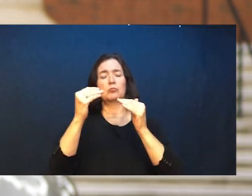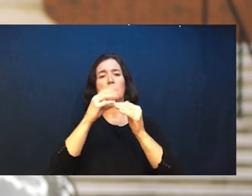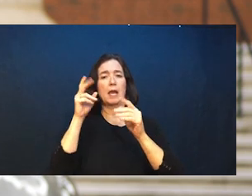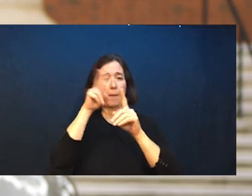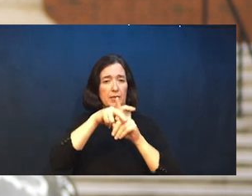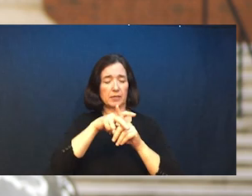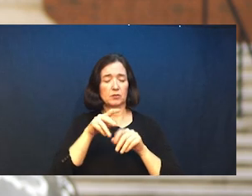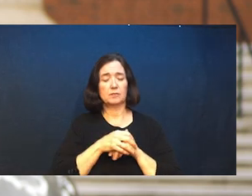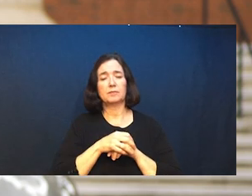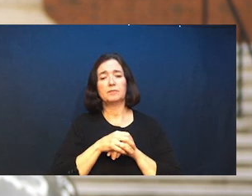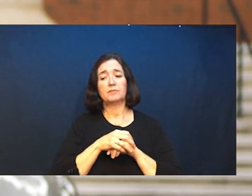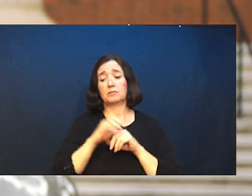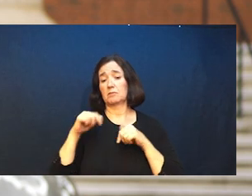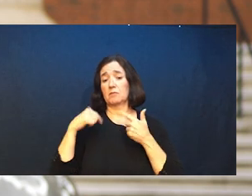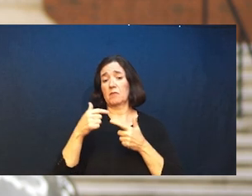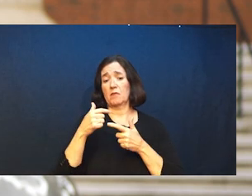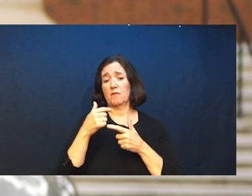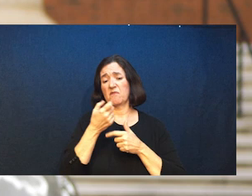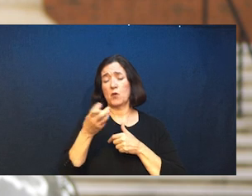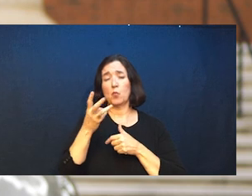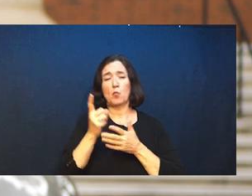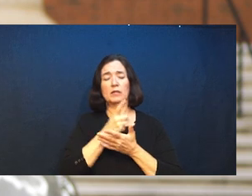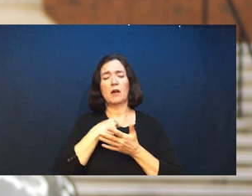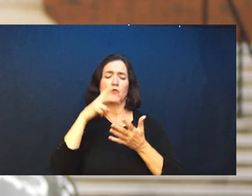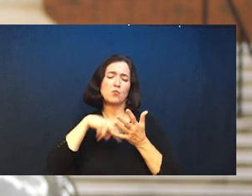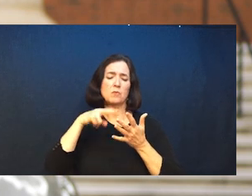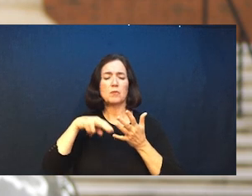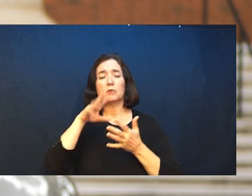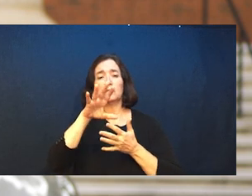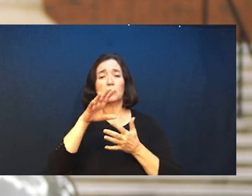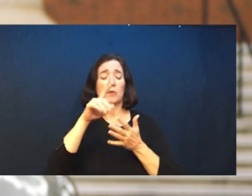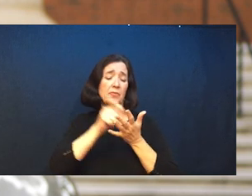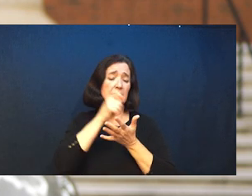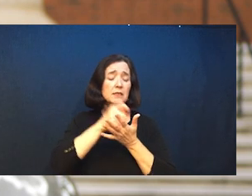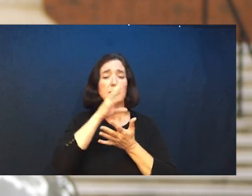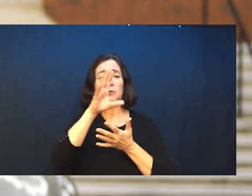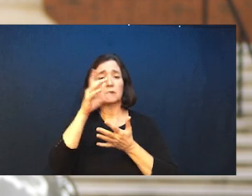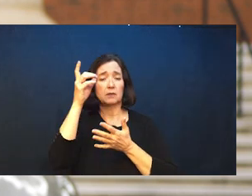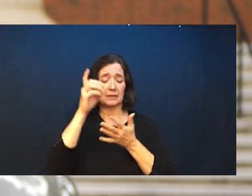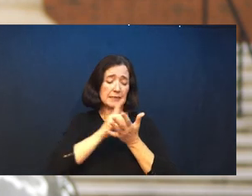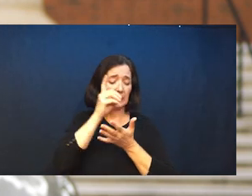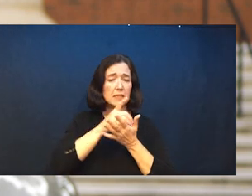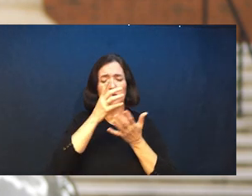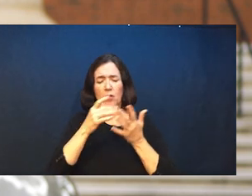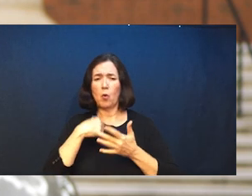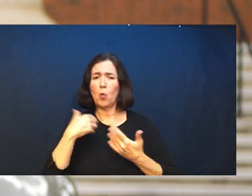Over the past few weeks, I have read your theses and dissertations, and I'm extraordinarily proud of the research that